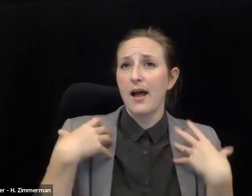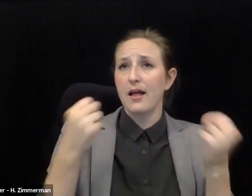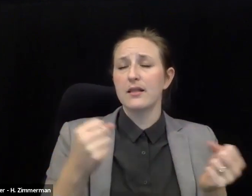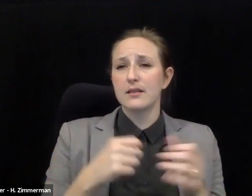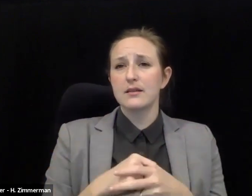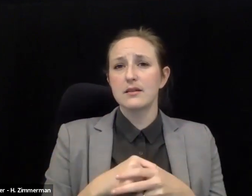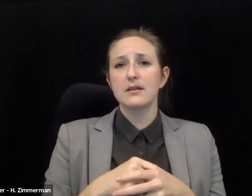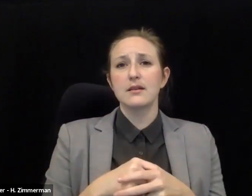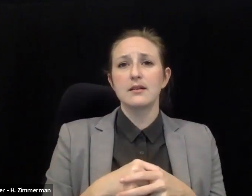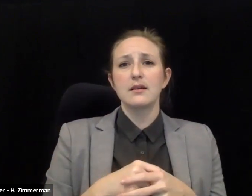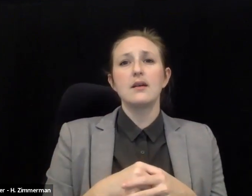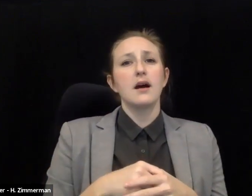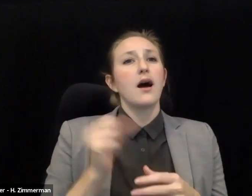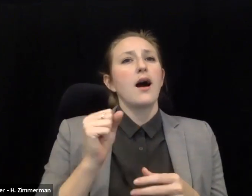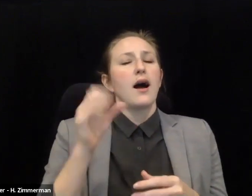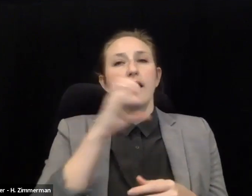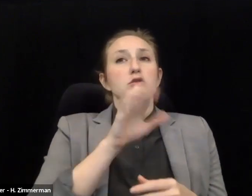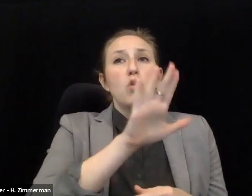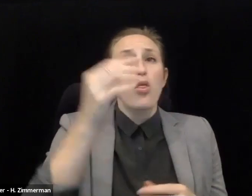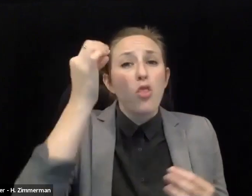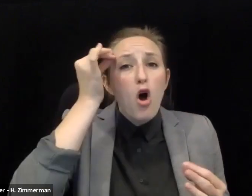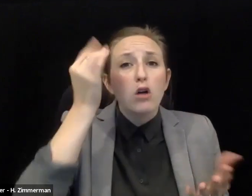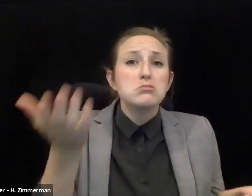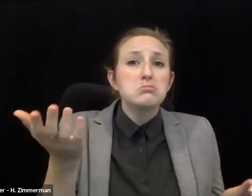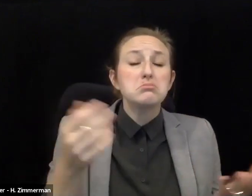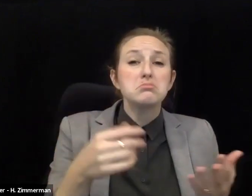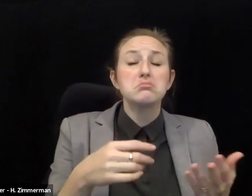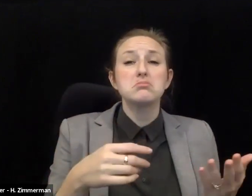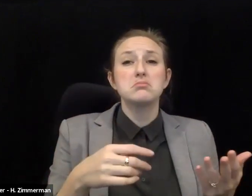question but what your thoughts are about how access to mental health